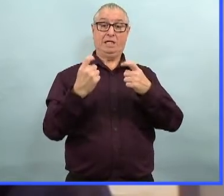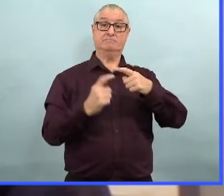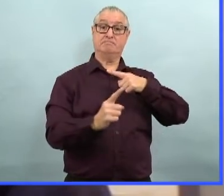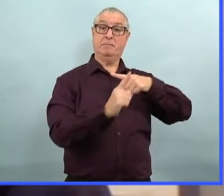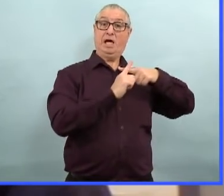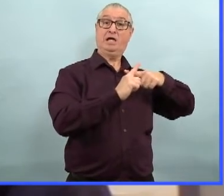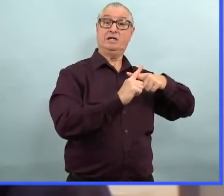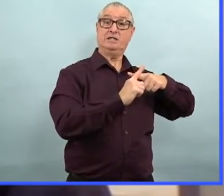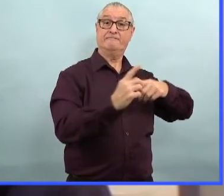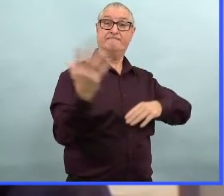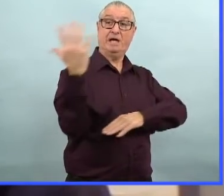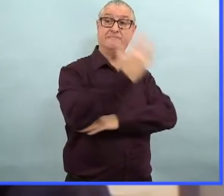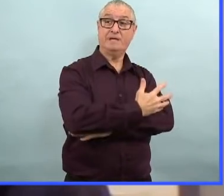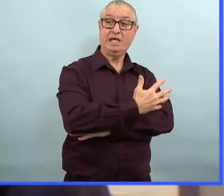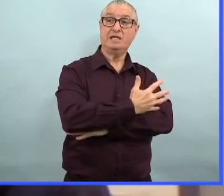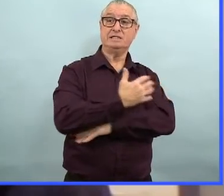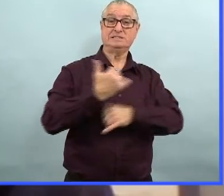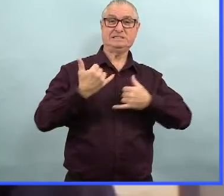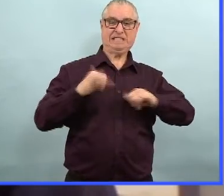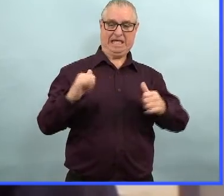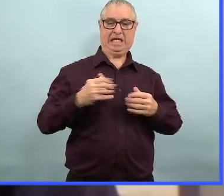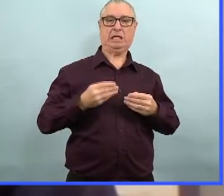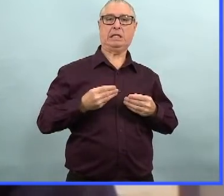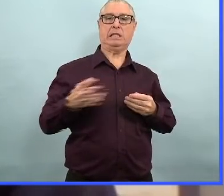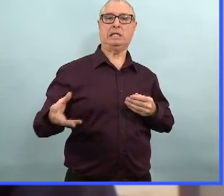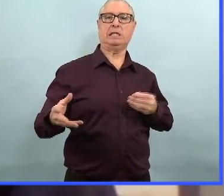where we're balancing right now but we're absolutely looking at that